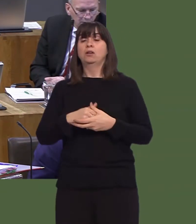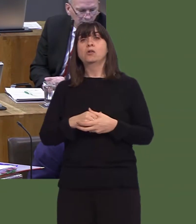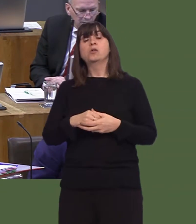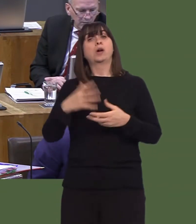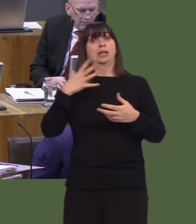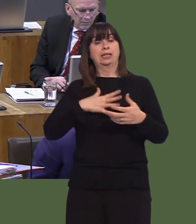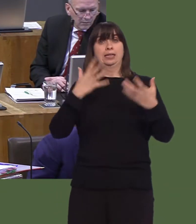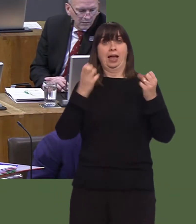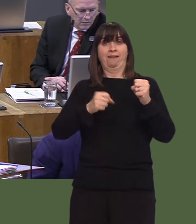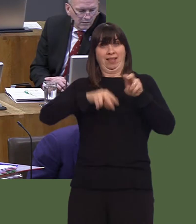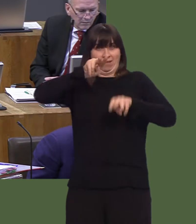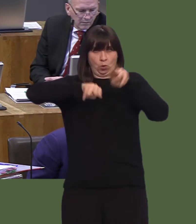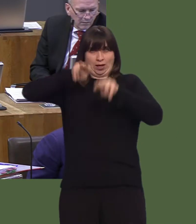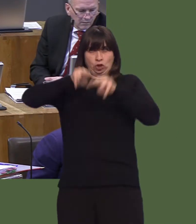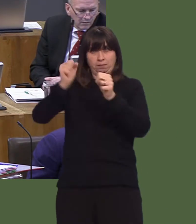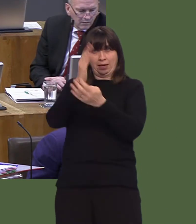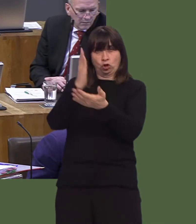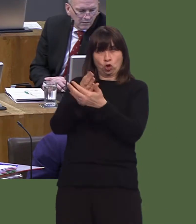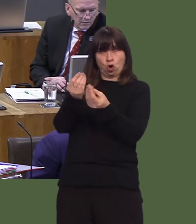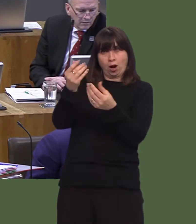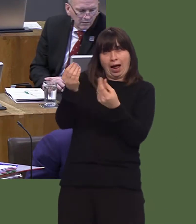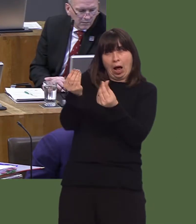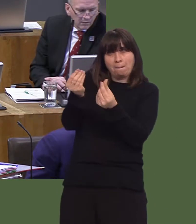there can be confidence in that valuation, and, secondly, as a Government, we stand ready